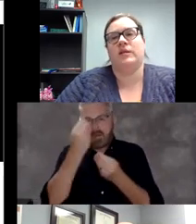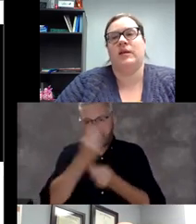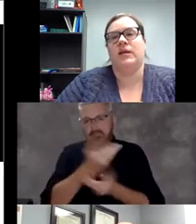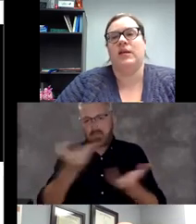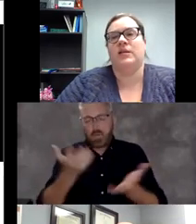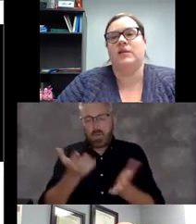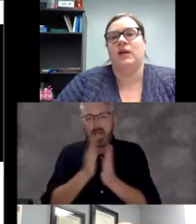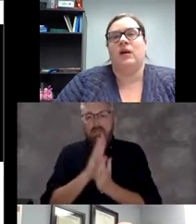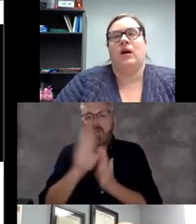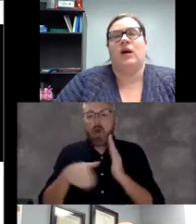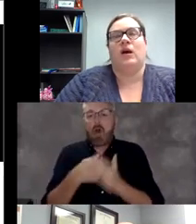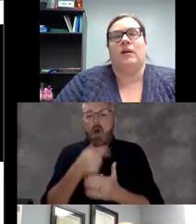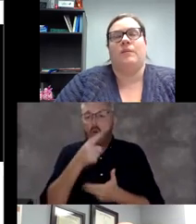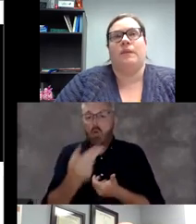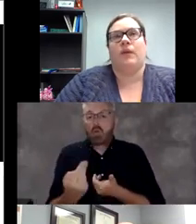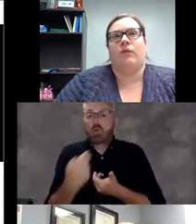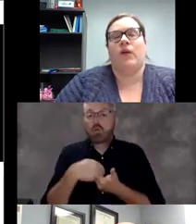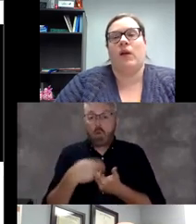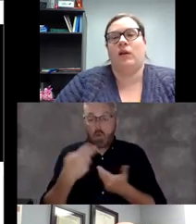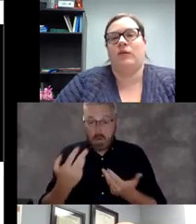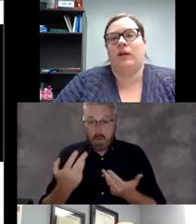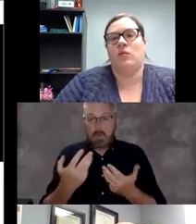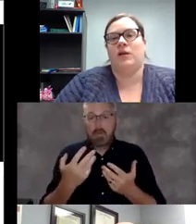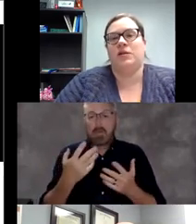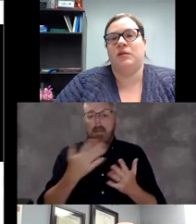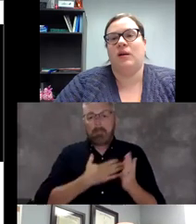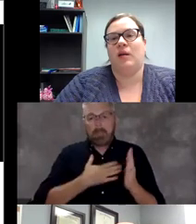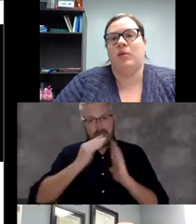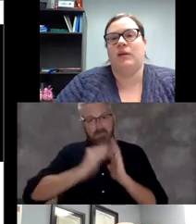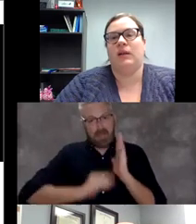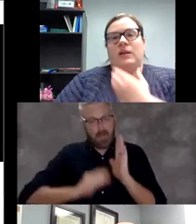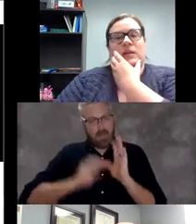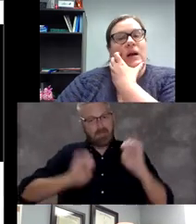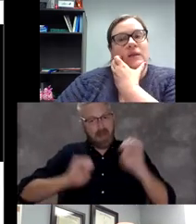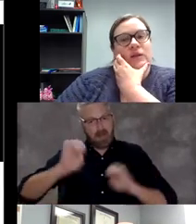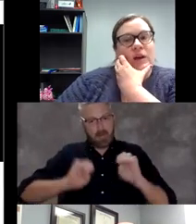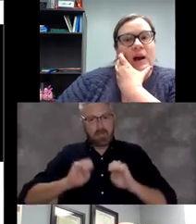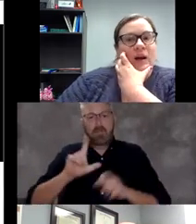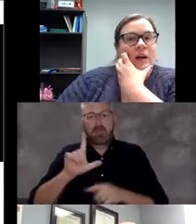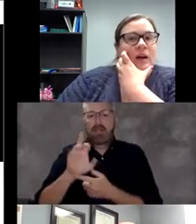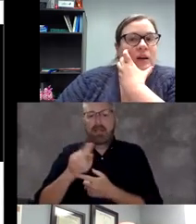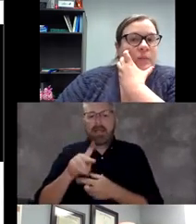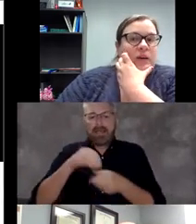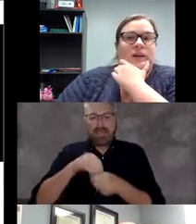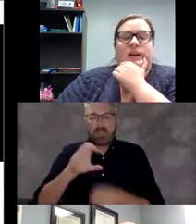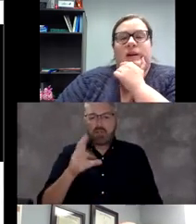ATTENDEES FILL OUT AN EVALUATION. I PUT THE LINK TO THAT IN THE CHAT AND I WILL PUT IT IN THERE